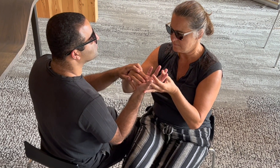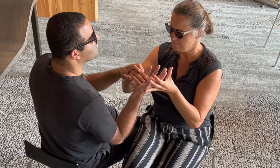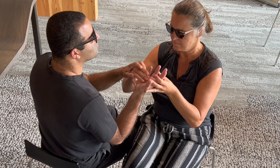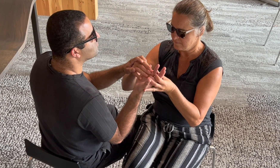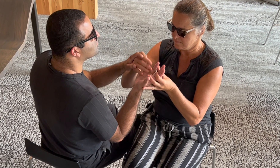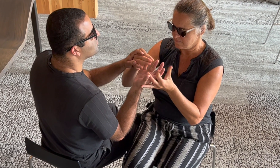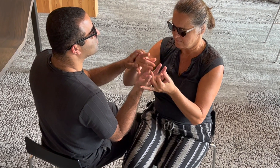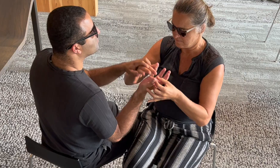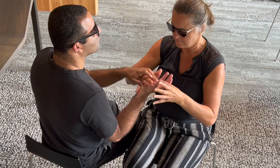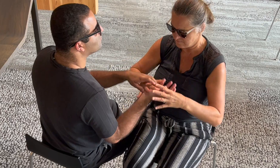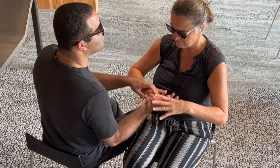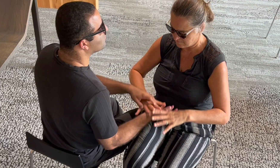and pistil of a mature flower.